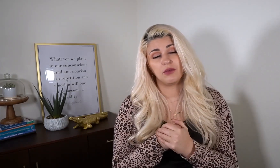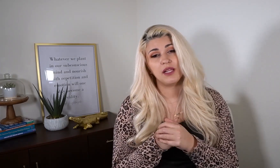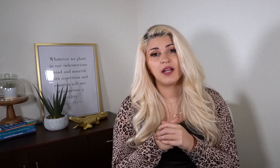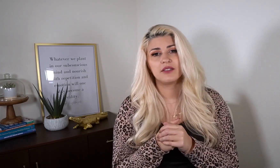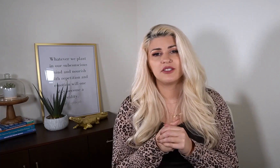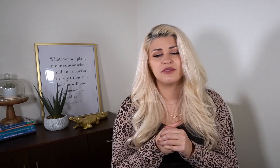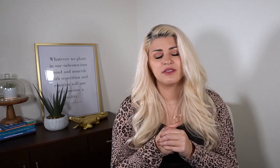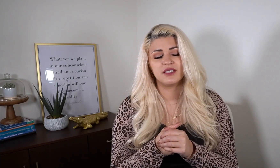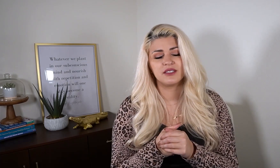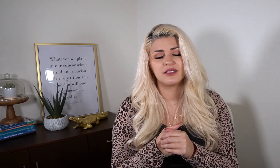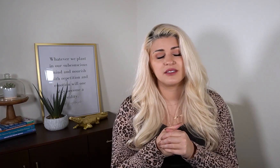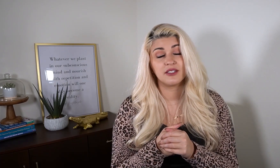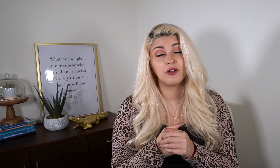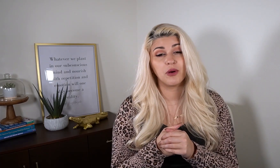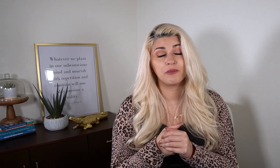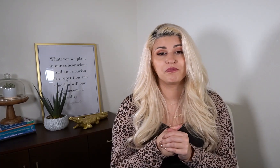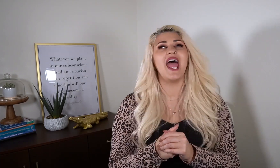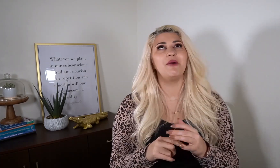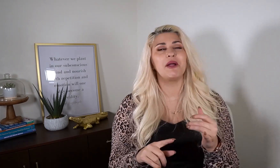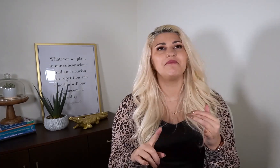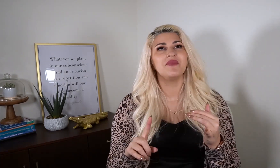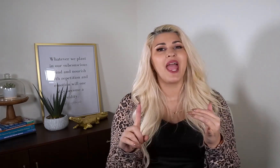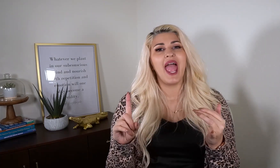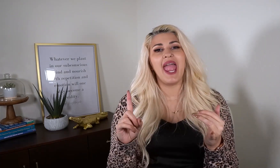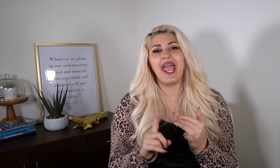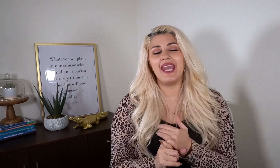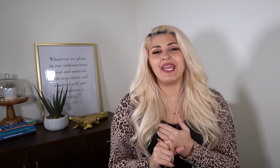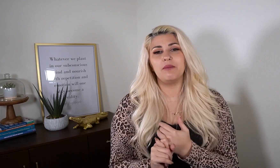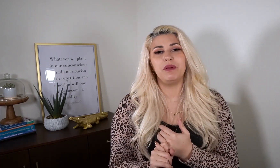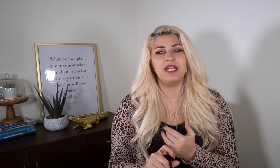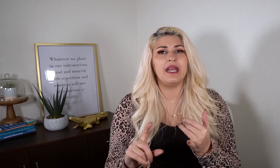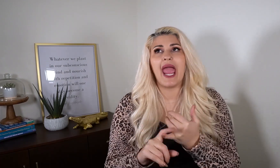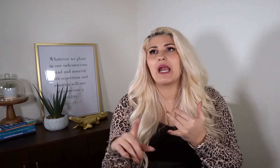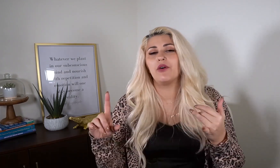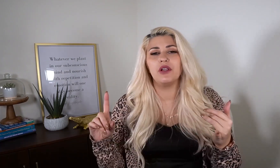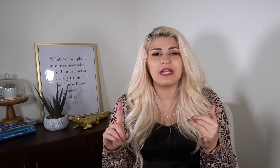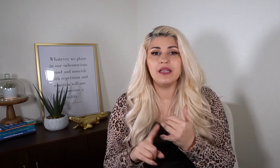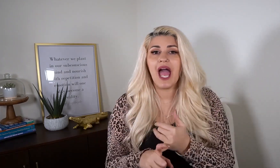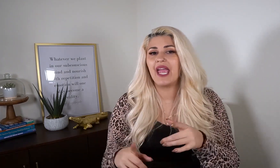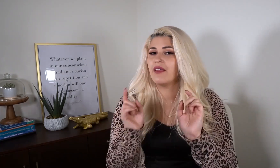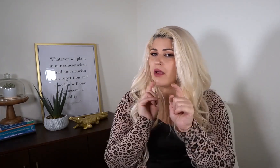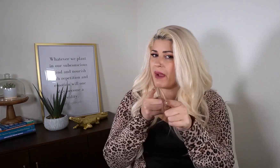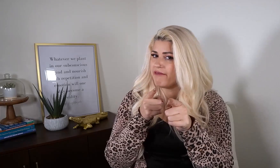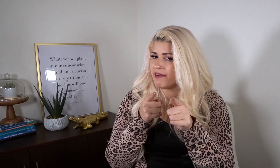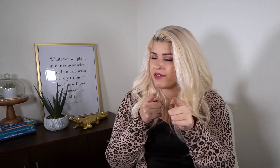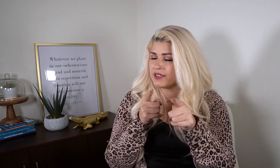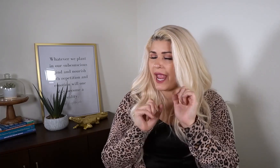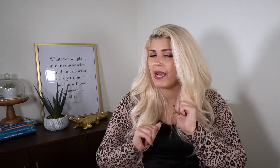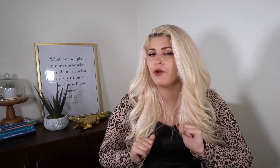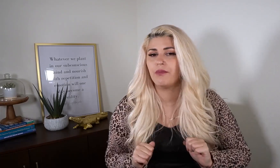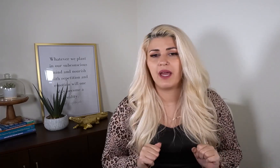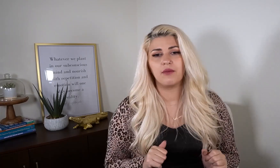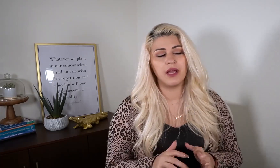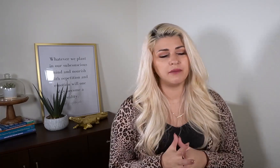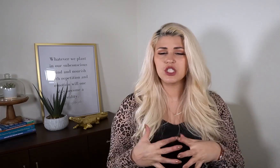you really ought to, it's a good one. Anyway and it could be an animal like a lion, my favorite animal by the way,